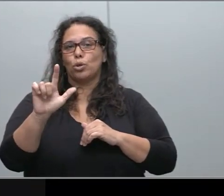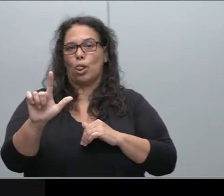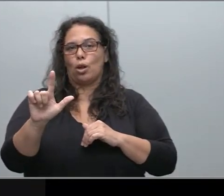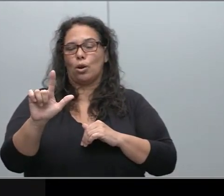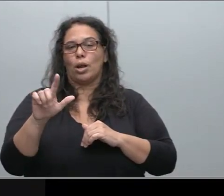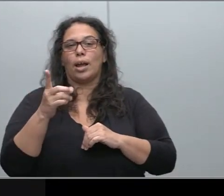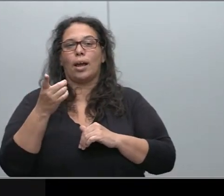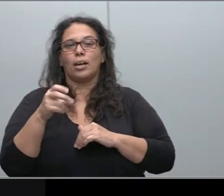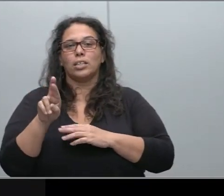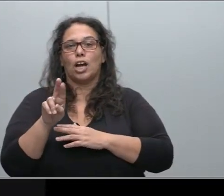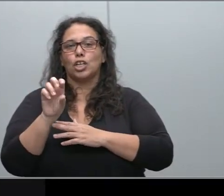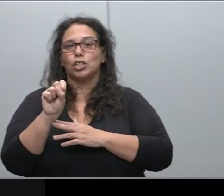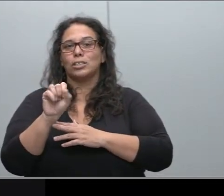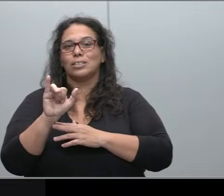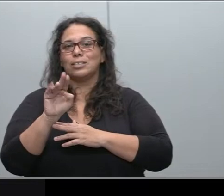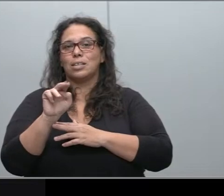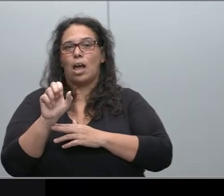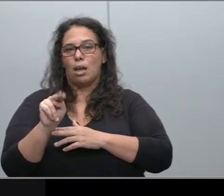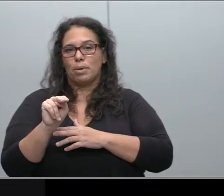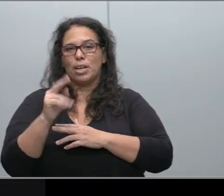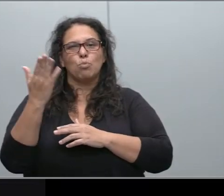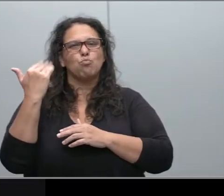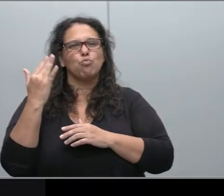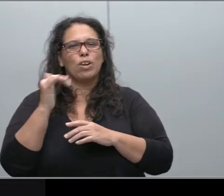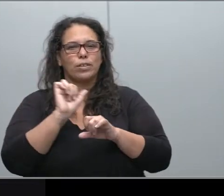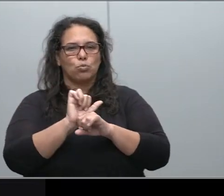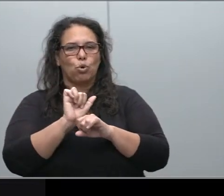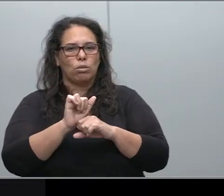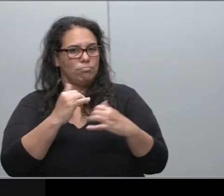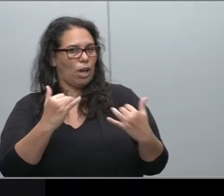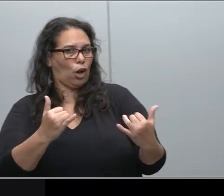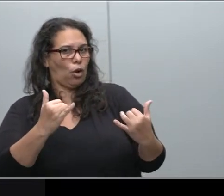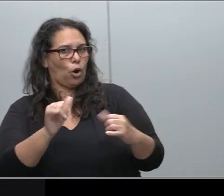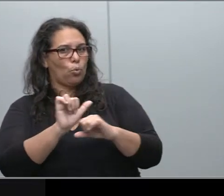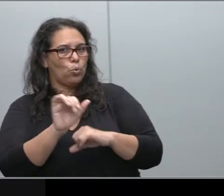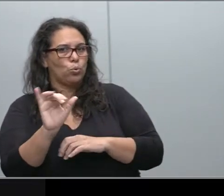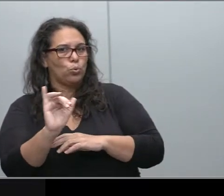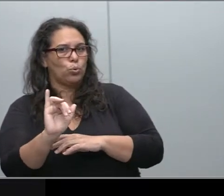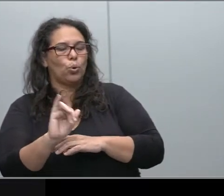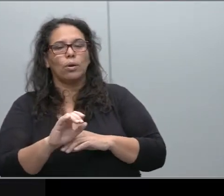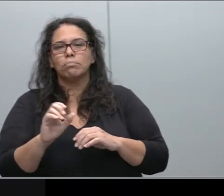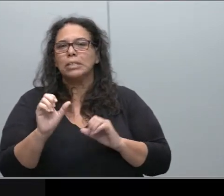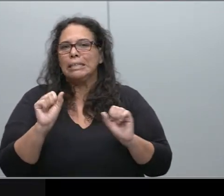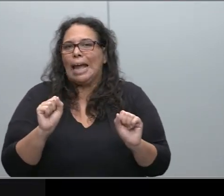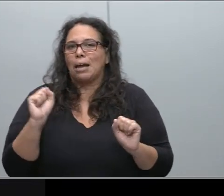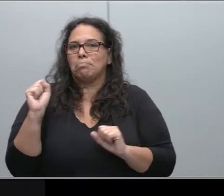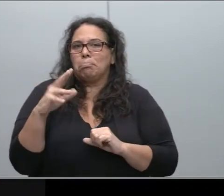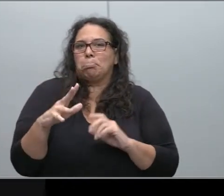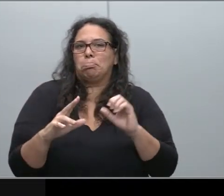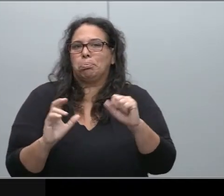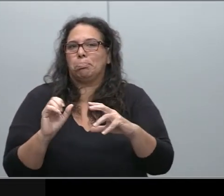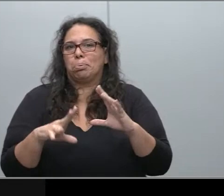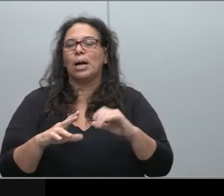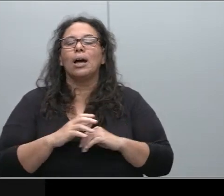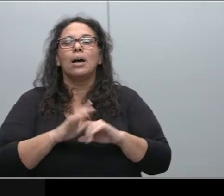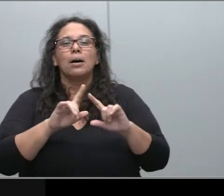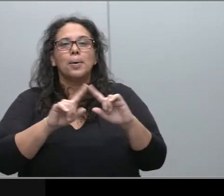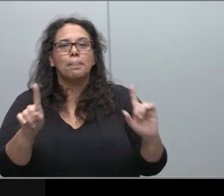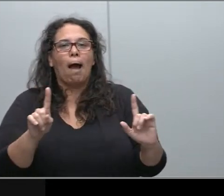You may see these kind of auto dialers or even school messengers around SEL around mental health,